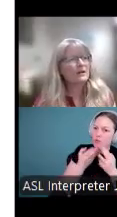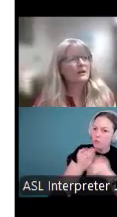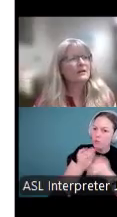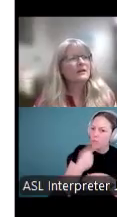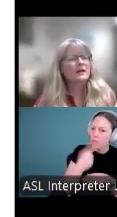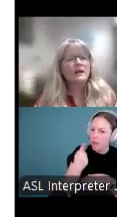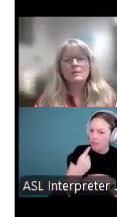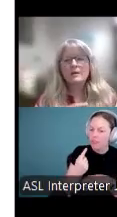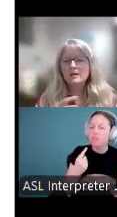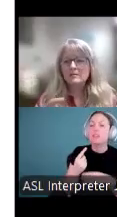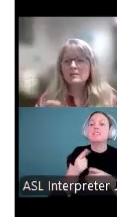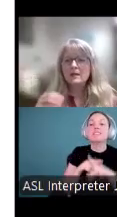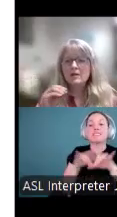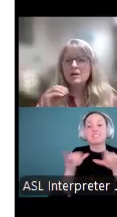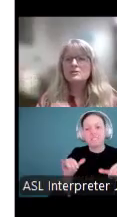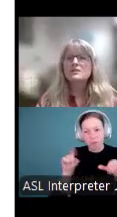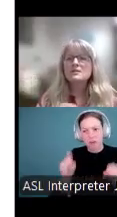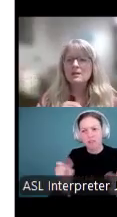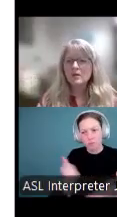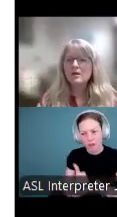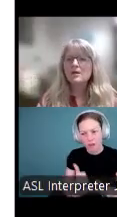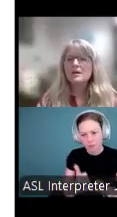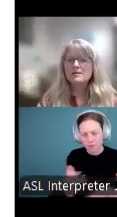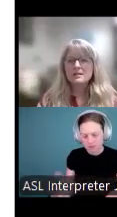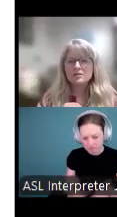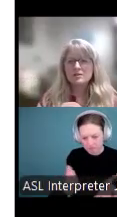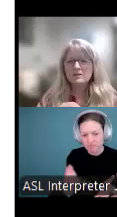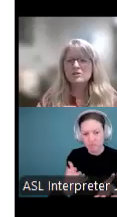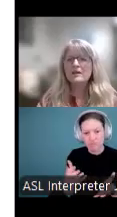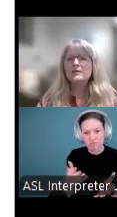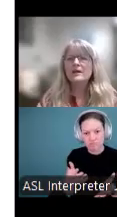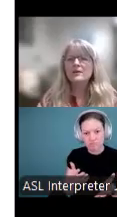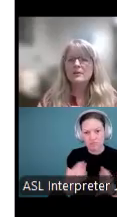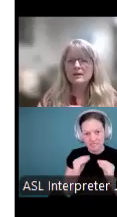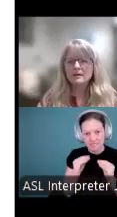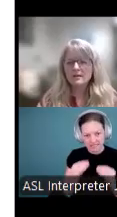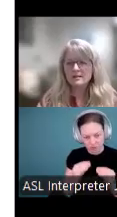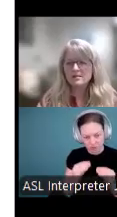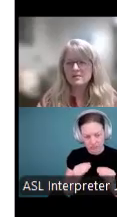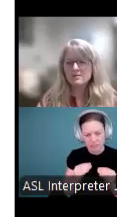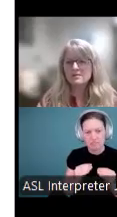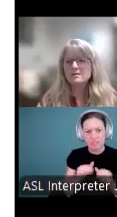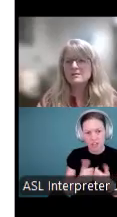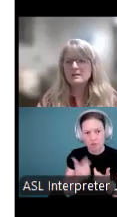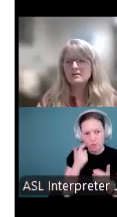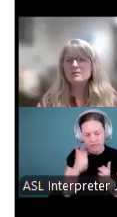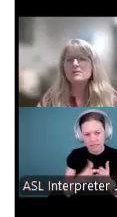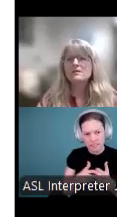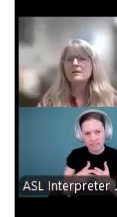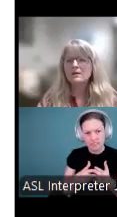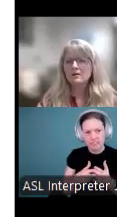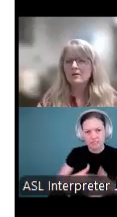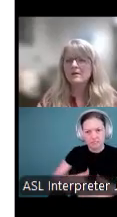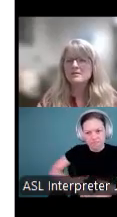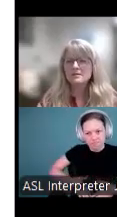on helping them, like consciously work on teaching their child how to recognize those signals of hunger in